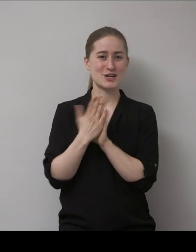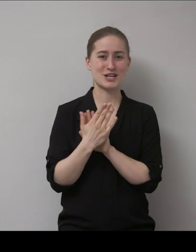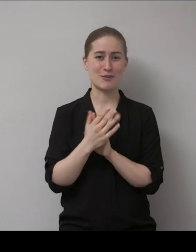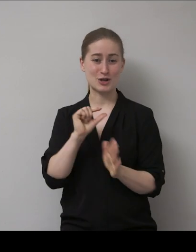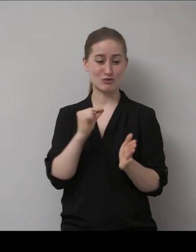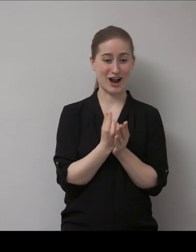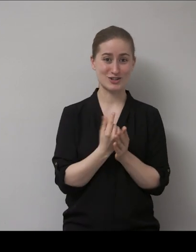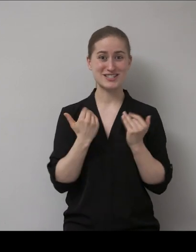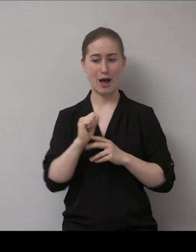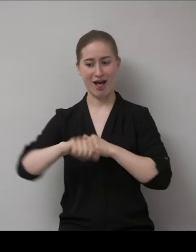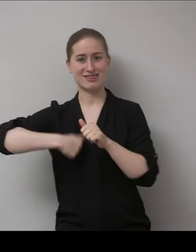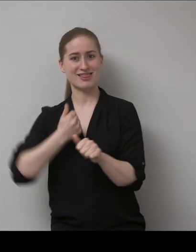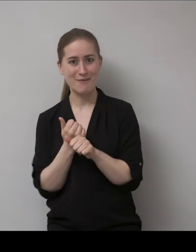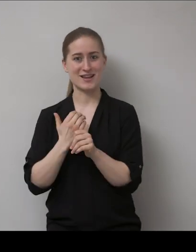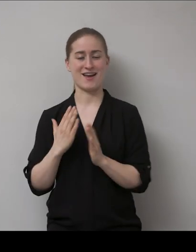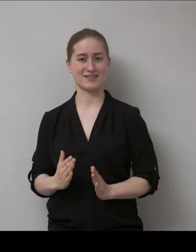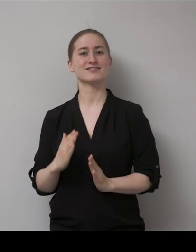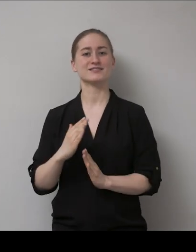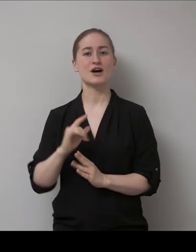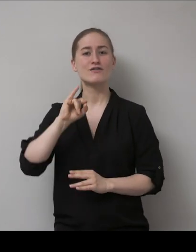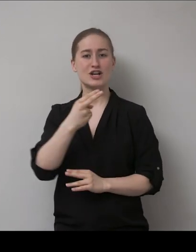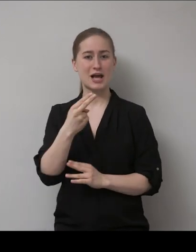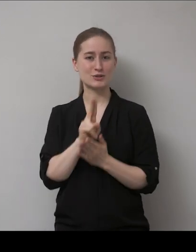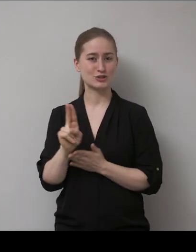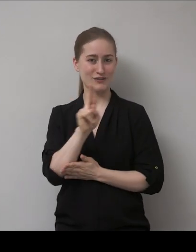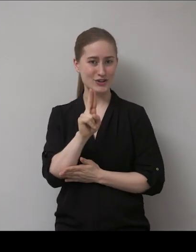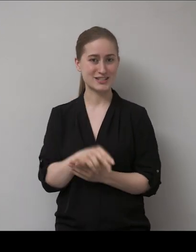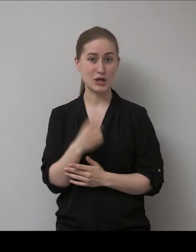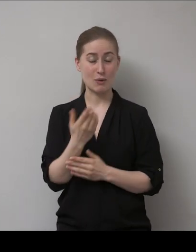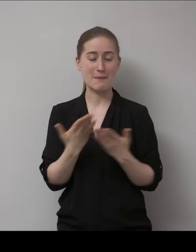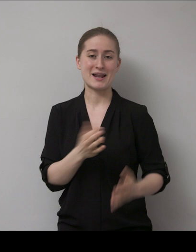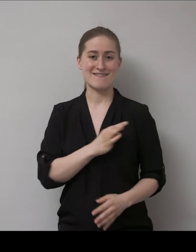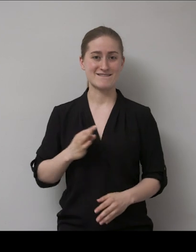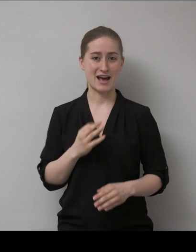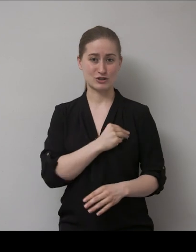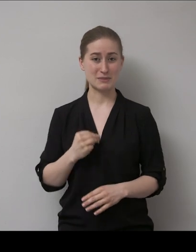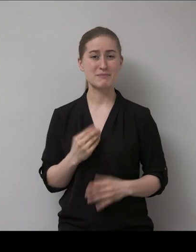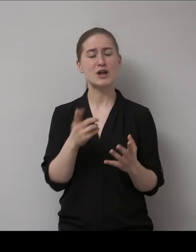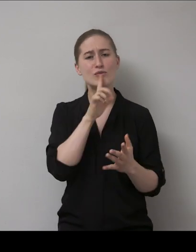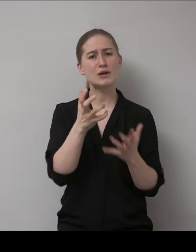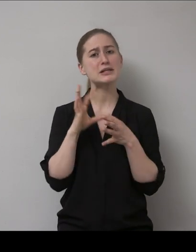and alumni of Johns Hopkins University. As one of the many faculty members, I really wanted to mention,